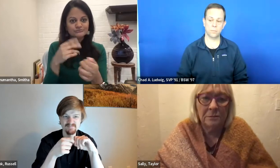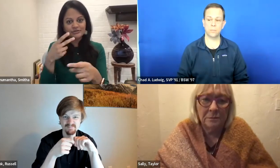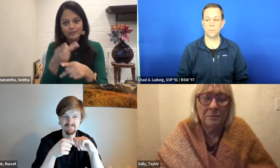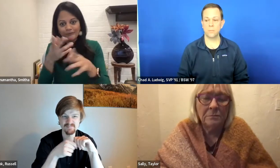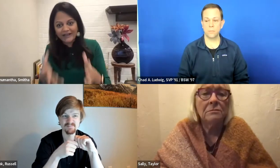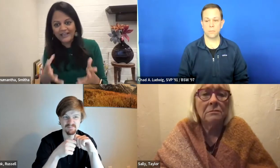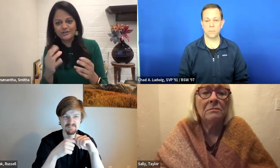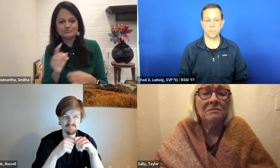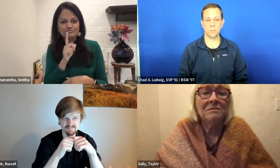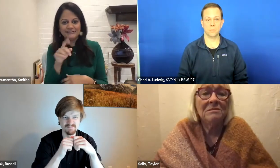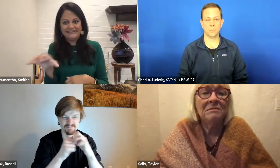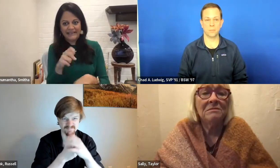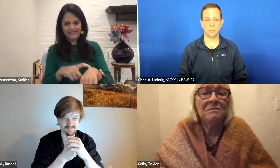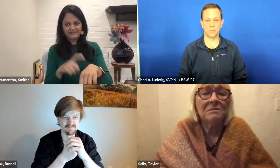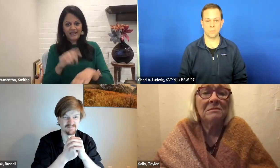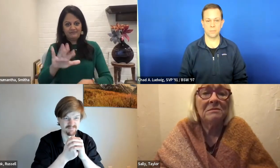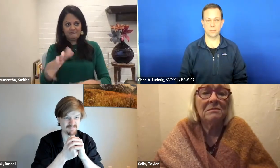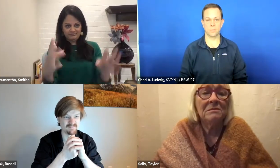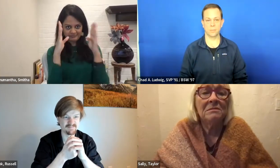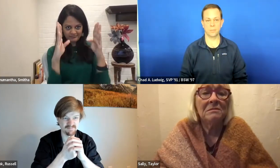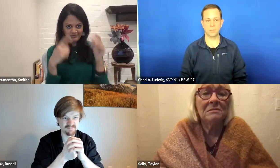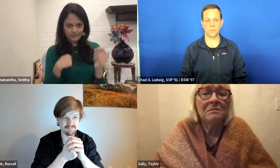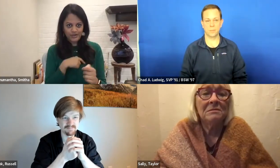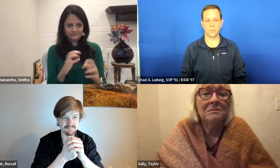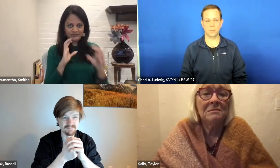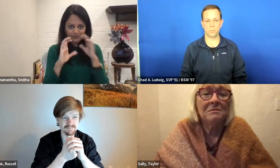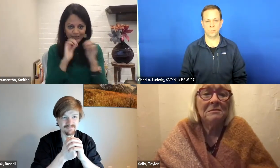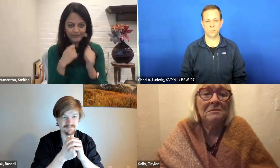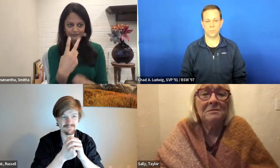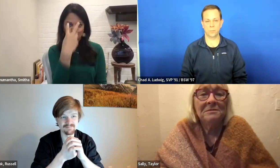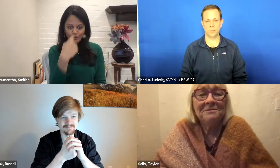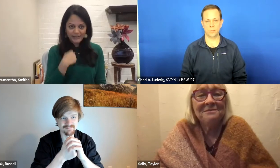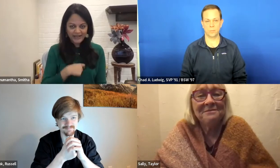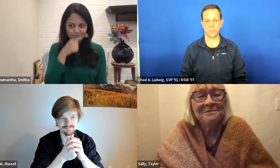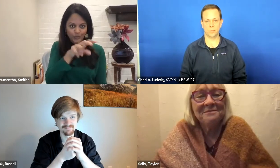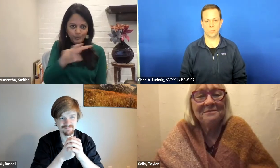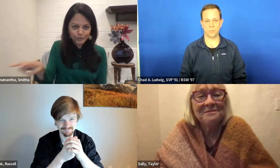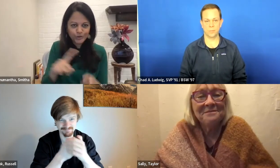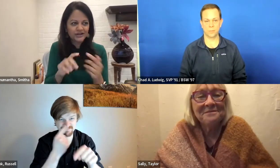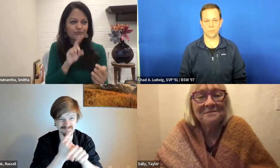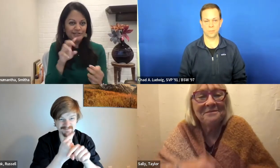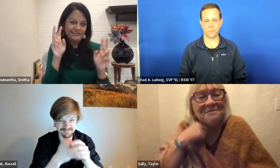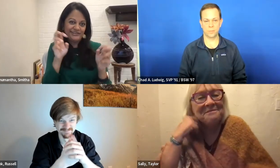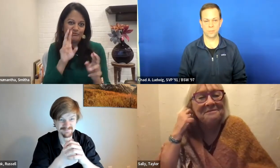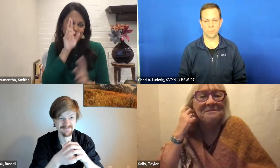to educate the doctors, to be a caregiver, and to take that time to make sure that they're being attentive to us, to look at us,